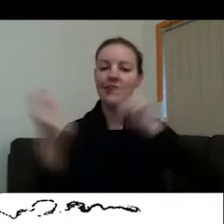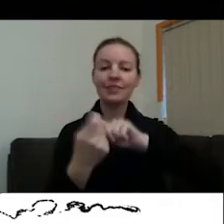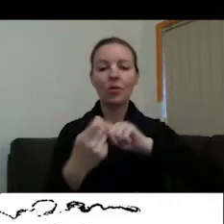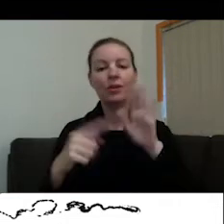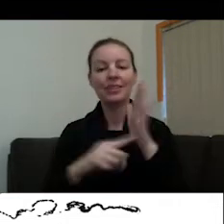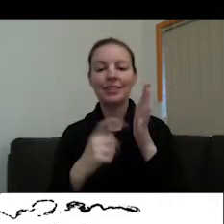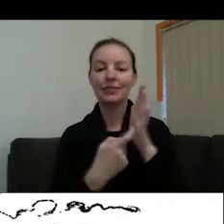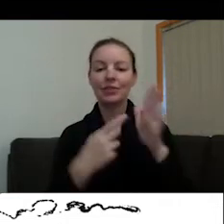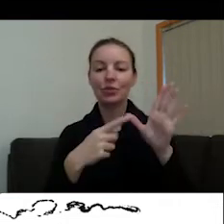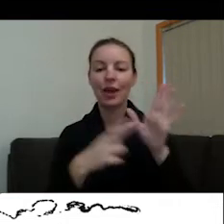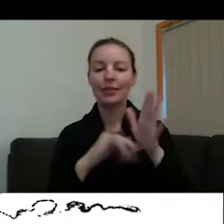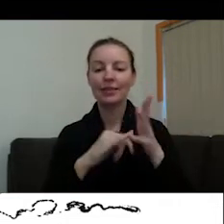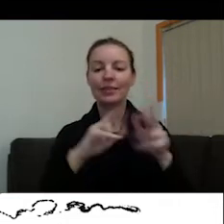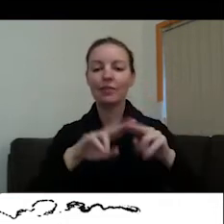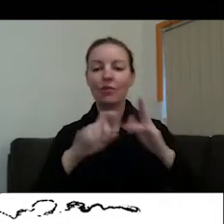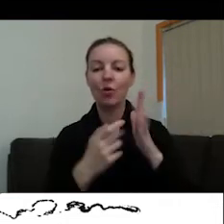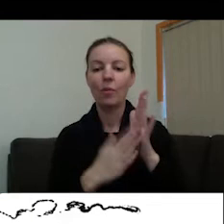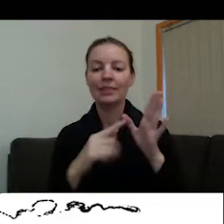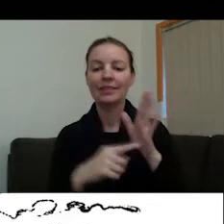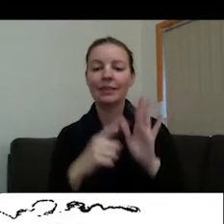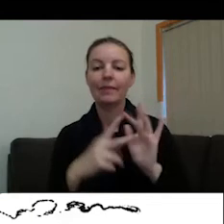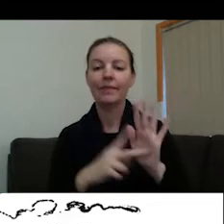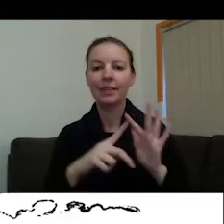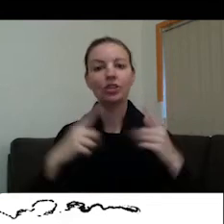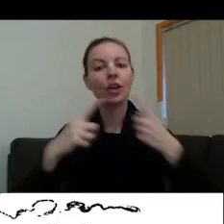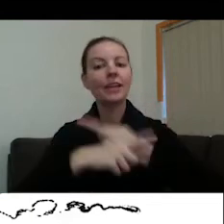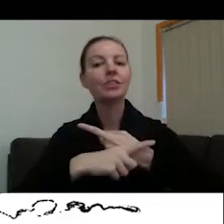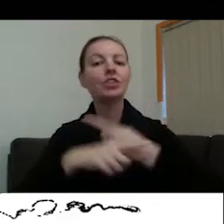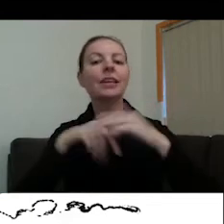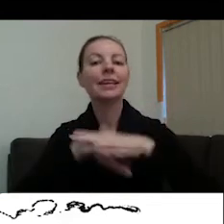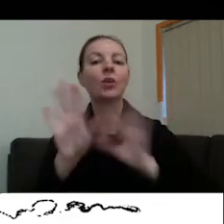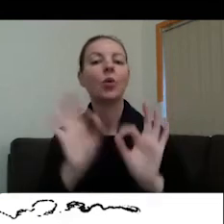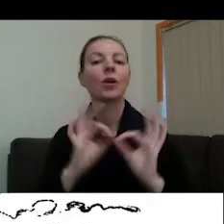organisations, I - the thing that came to my mind as being relevant